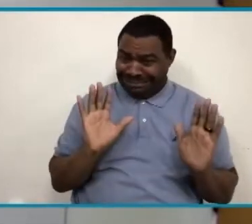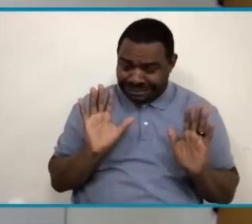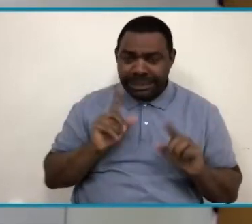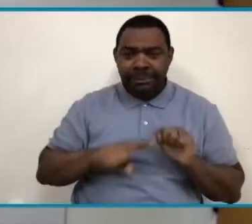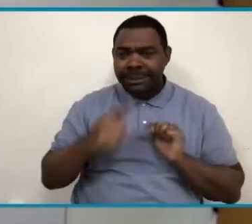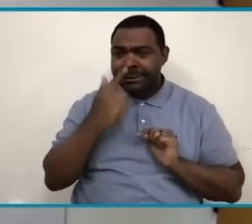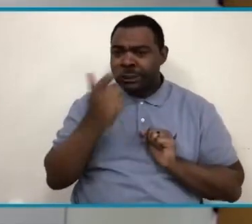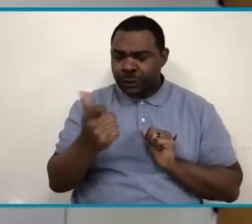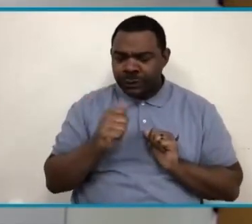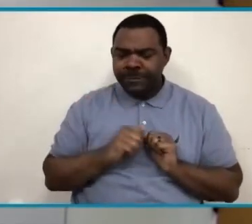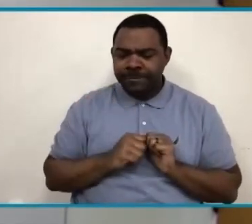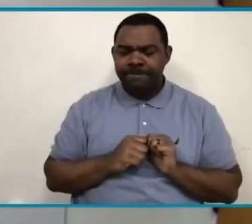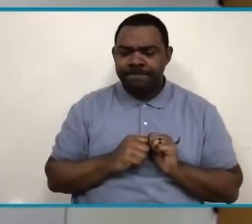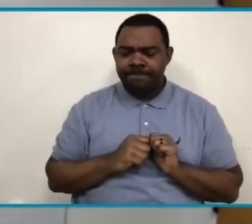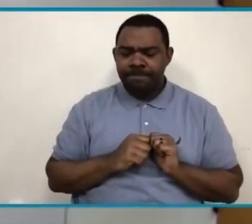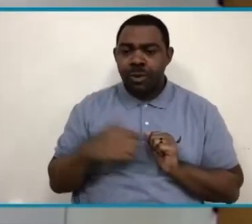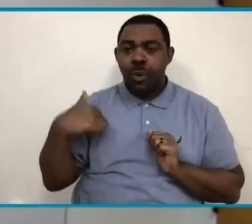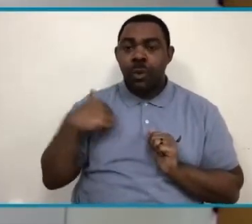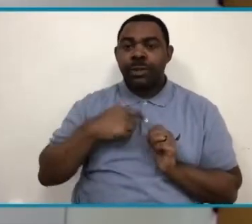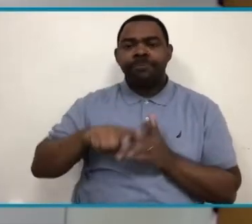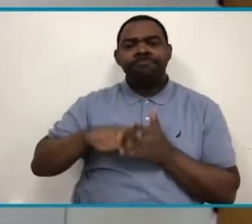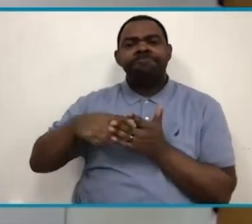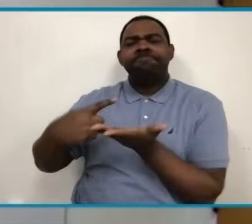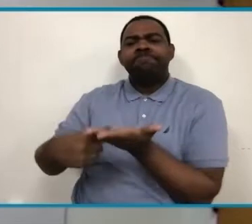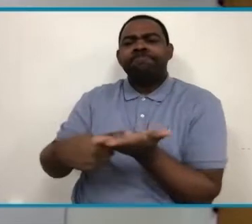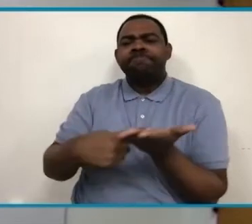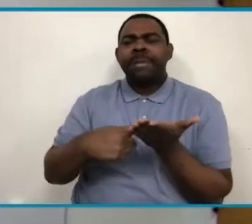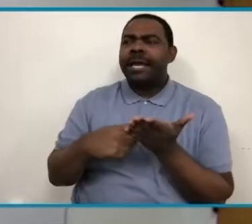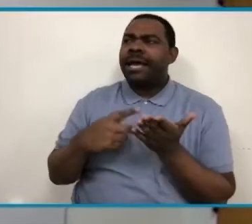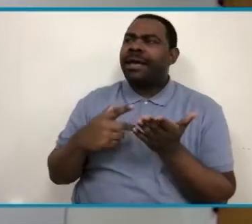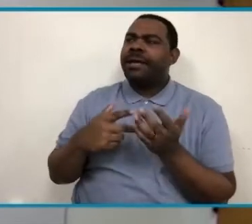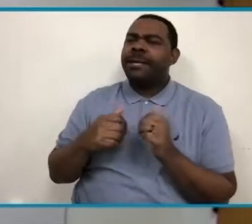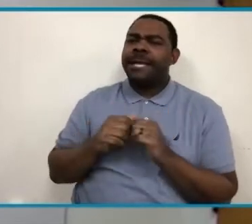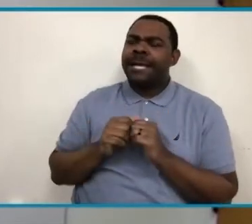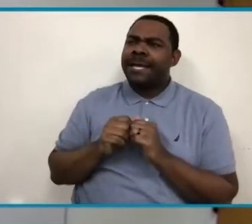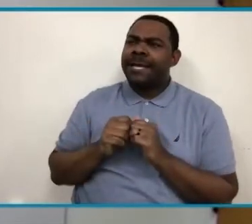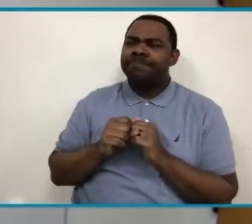and we began to talk about what would be the mechanisms that would be relevant to having